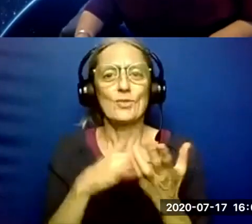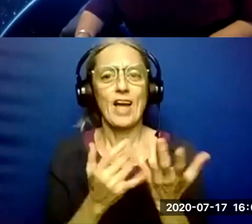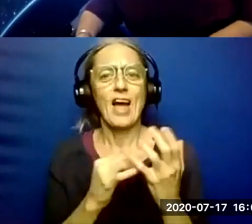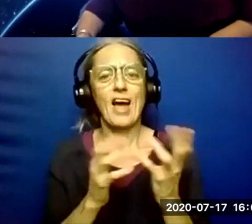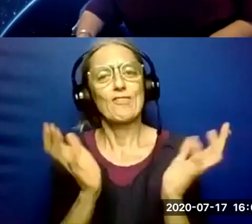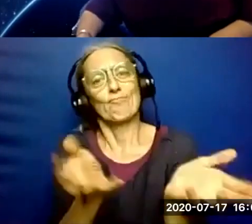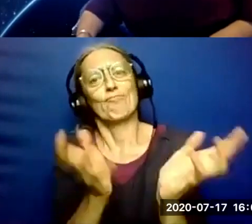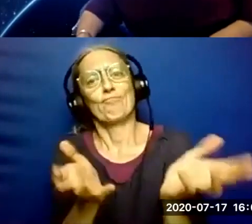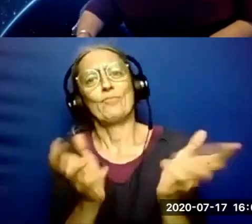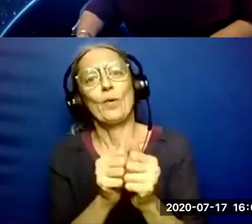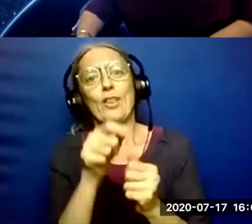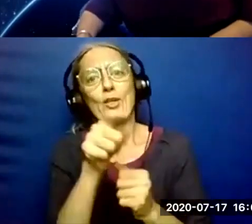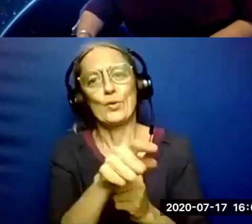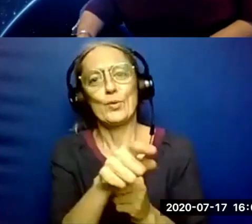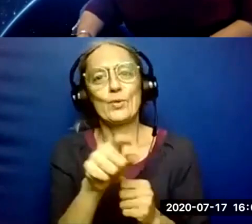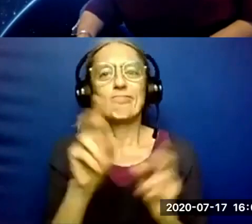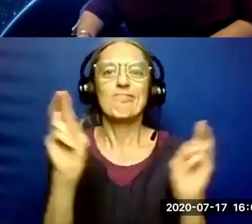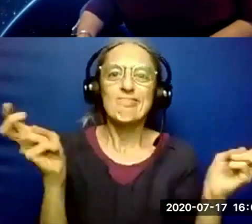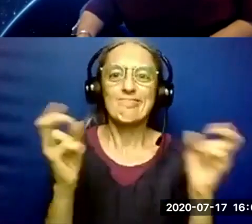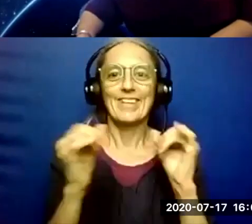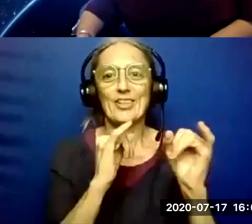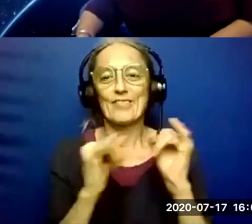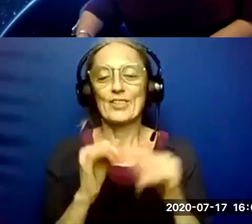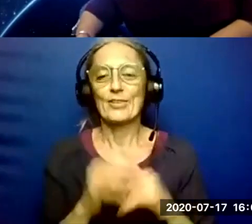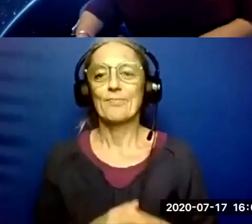So let me get down to answering the question.